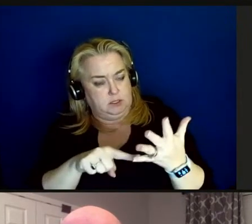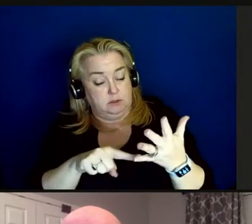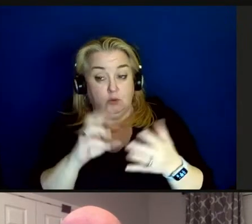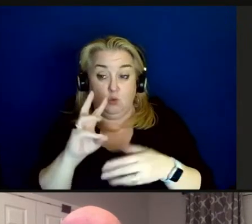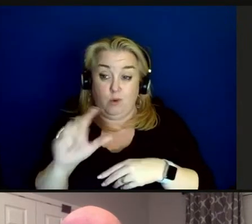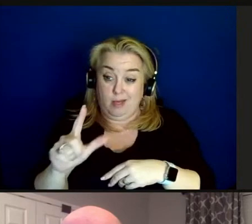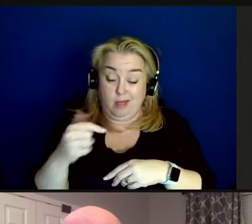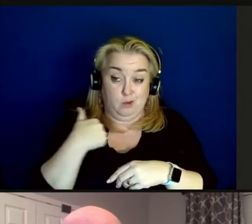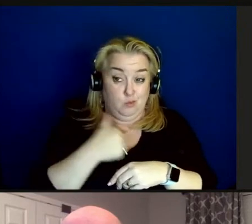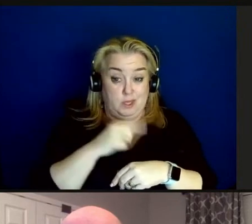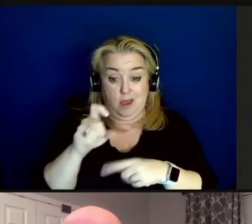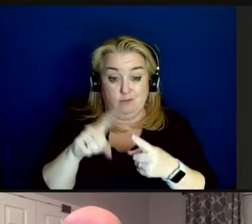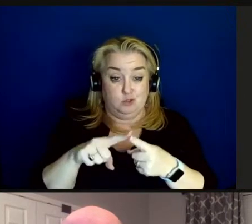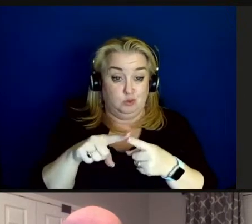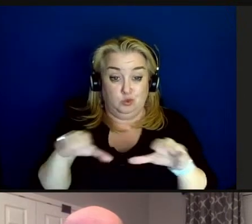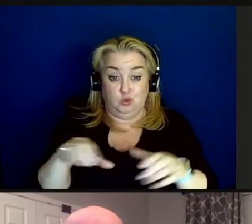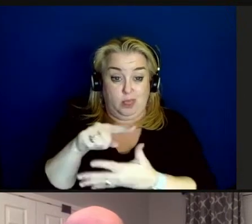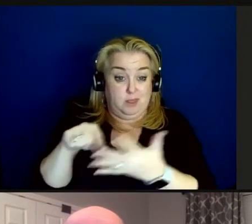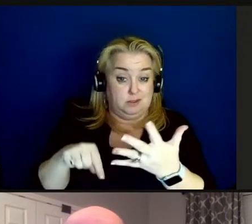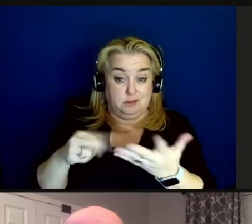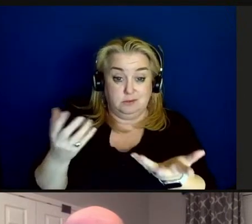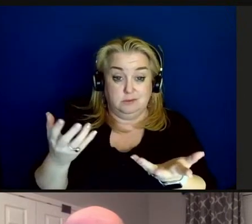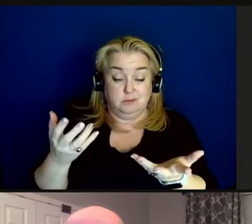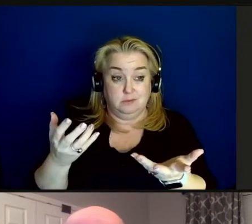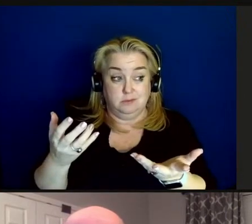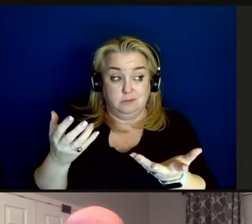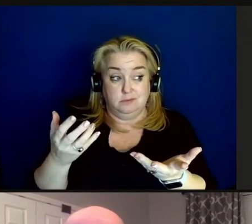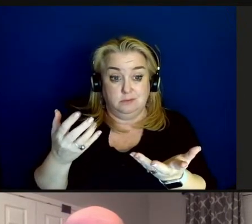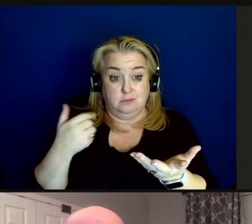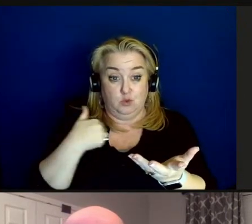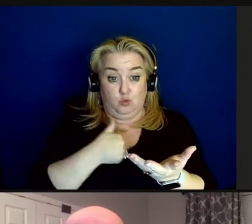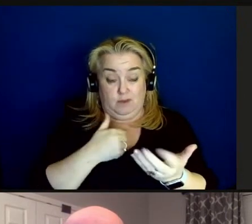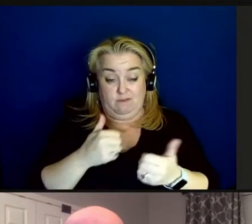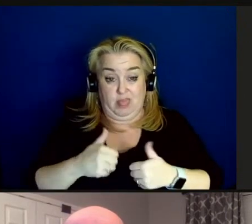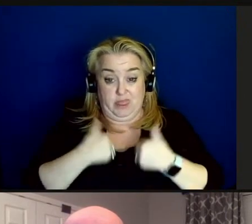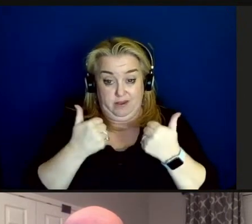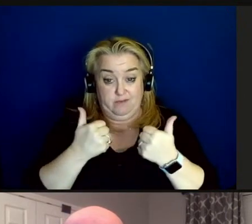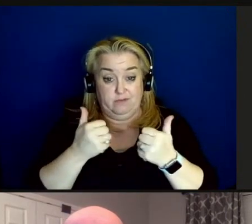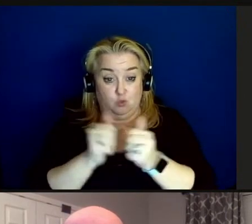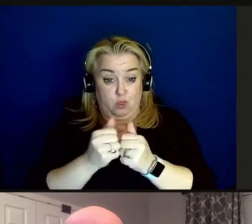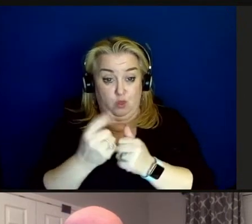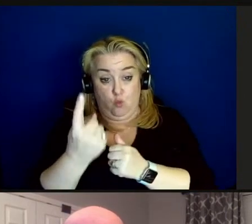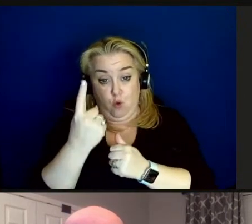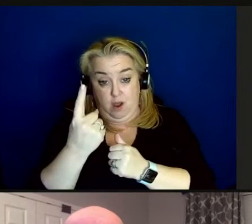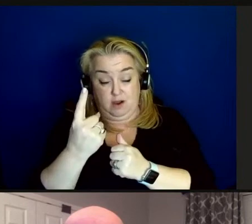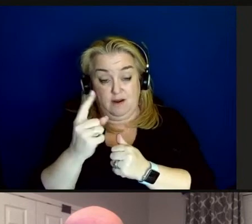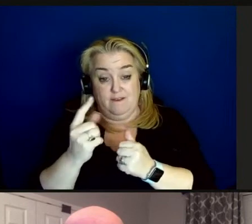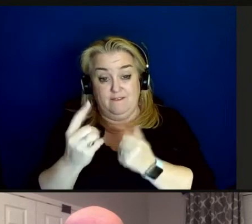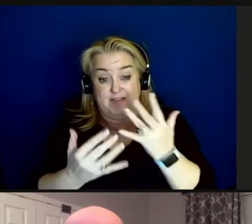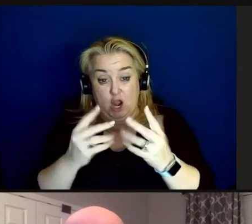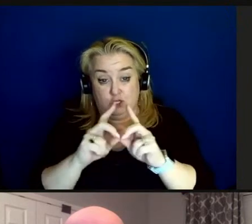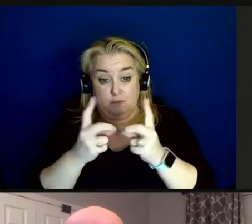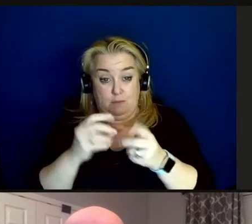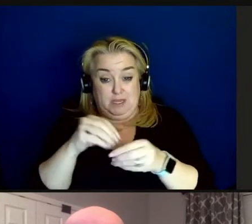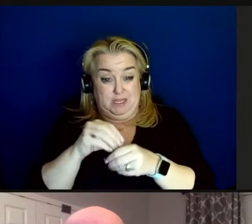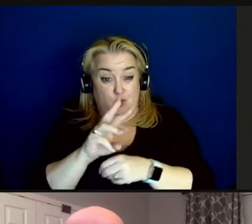BECAUSE THAT'S A QUESTION WE'RE GONNA BE ASKED WHY DOES